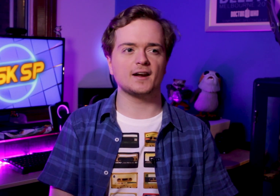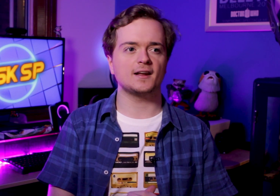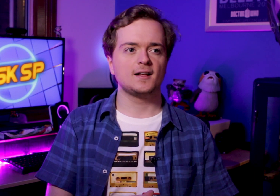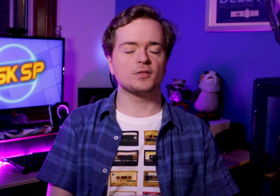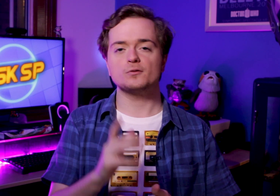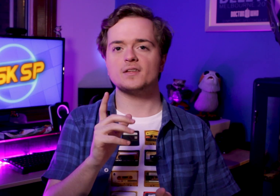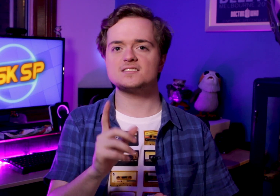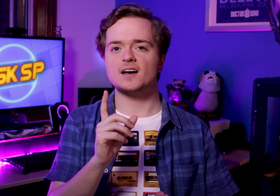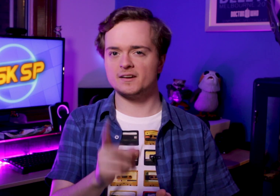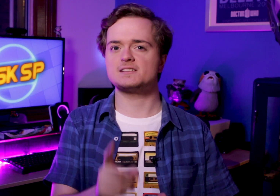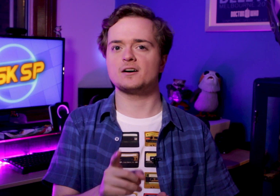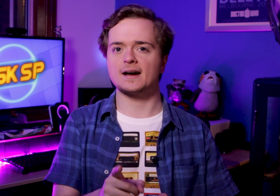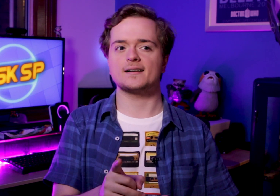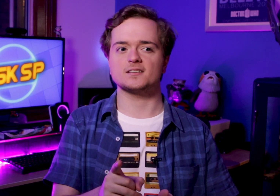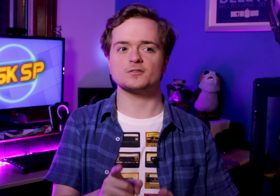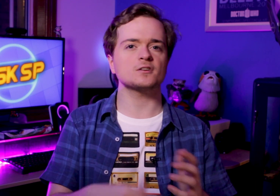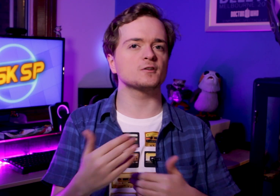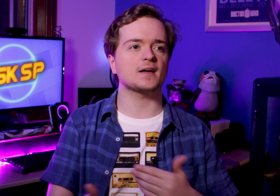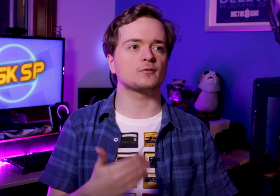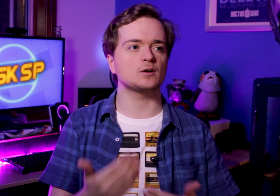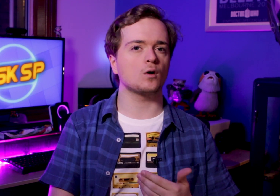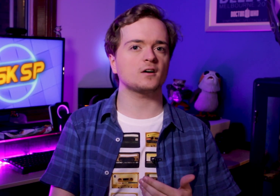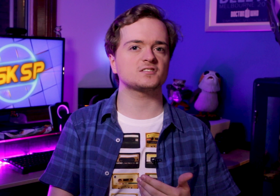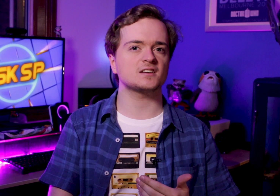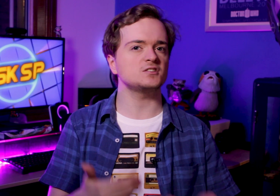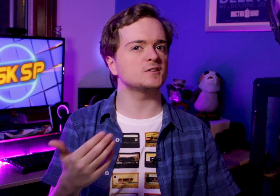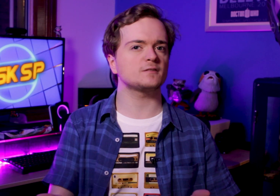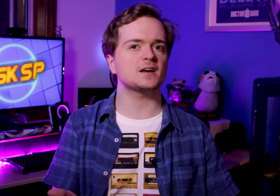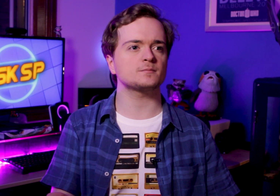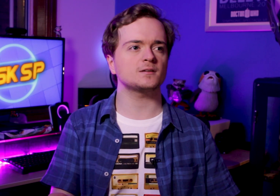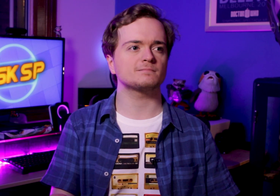Though, that's an Undertale character, so I don't know if that really works as a unit of measurement.